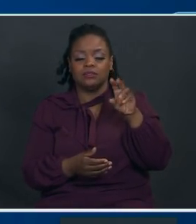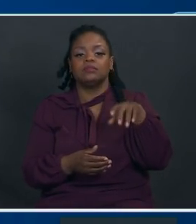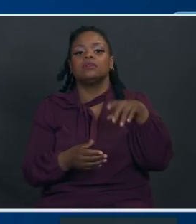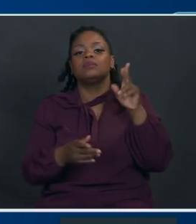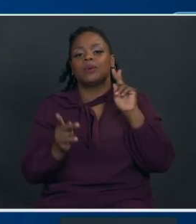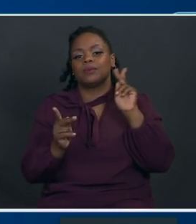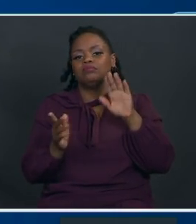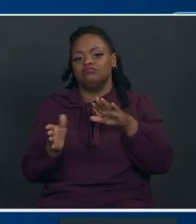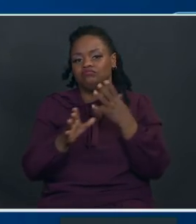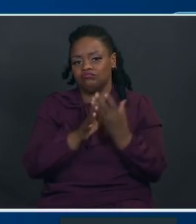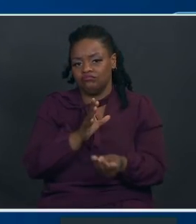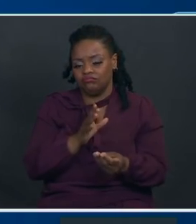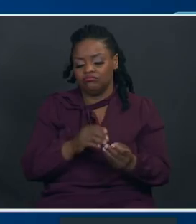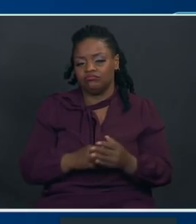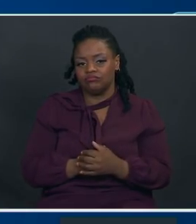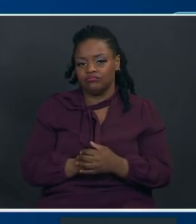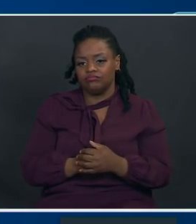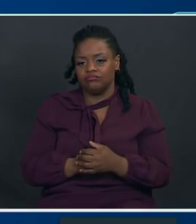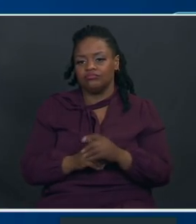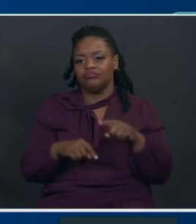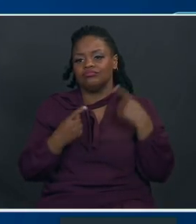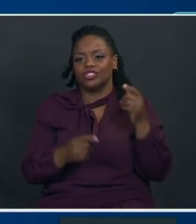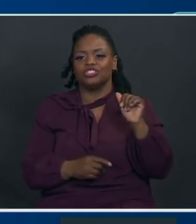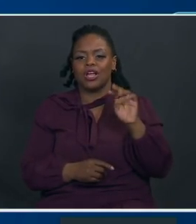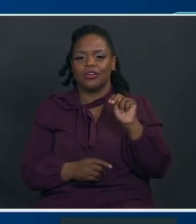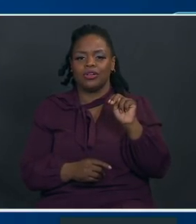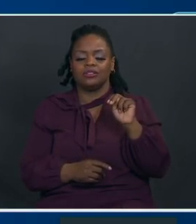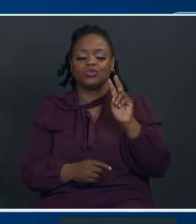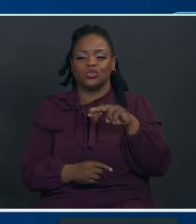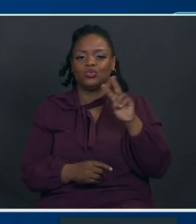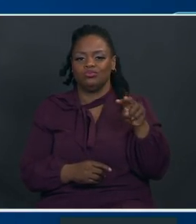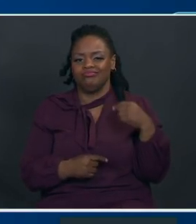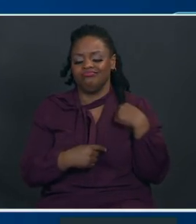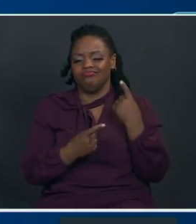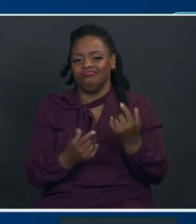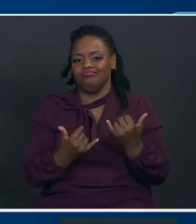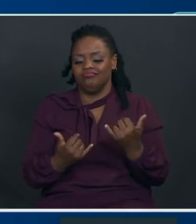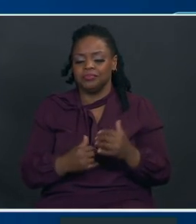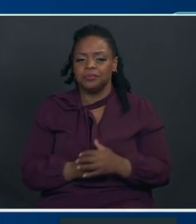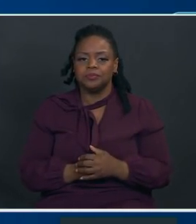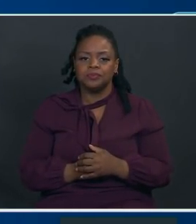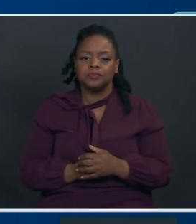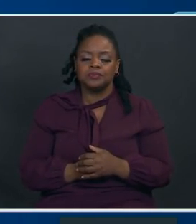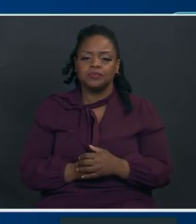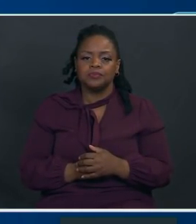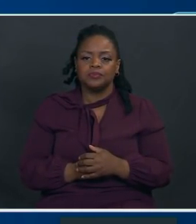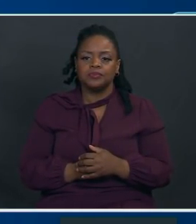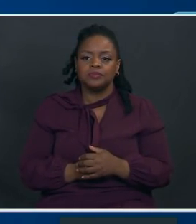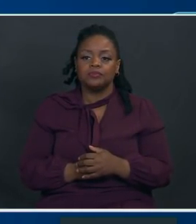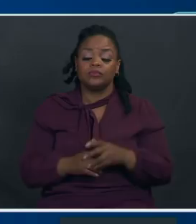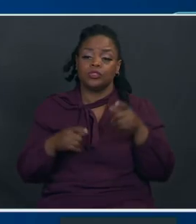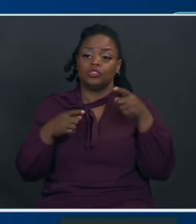since January 22nd, 2020. During the week of January 19th to January 25th,